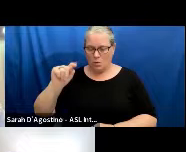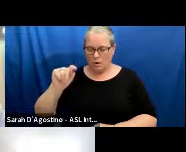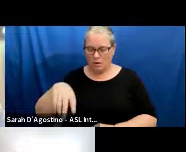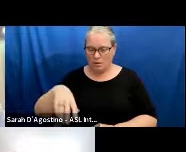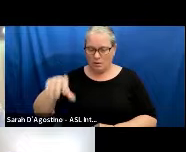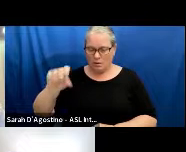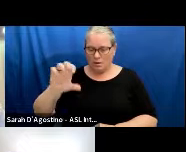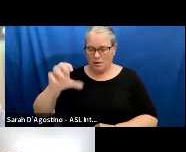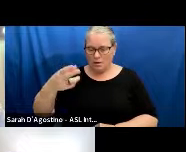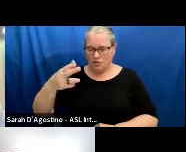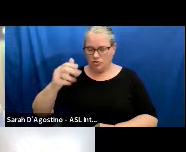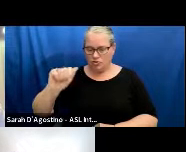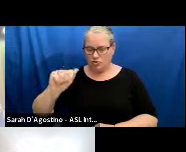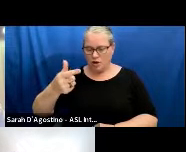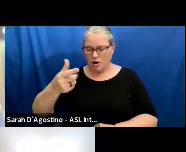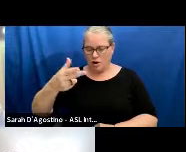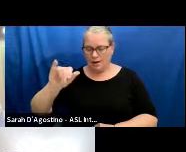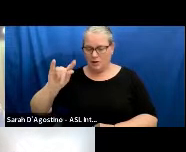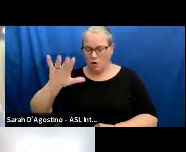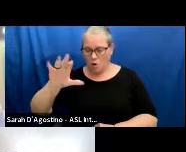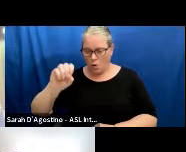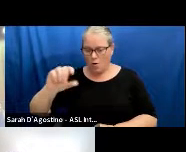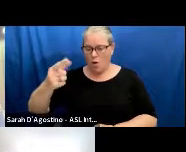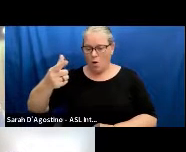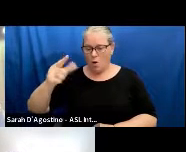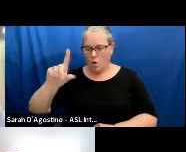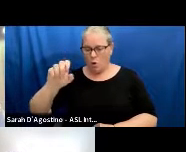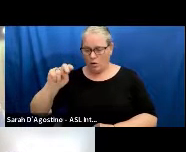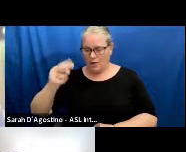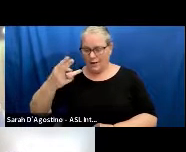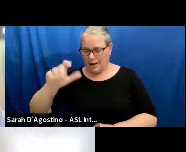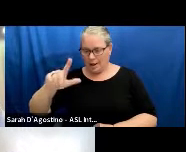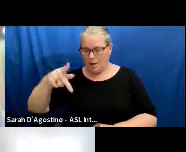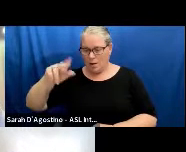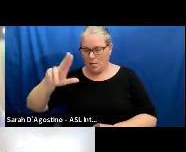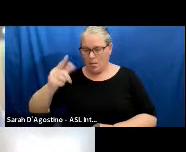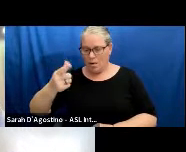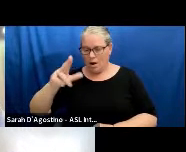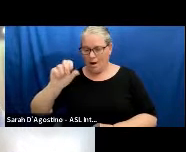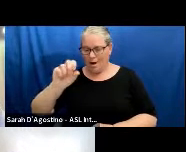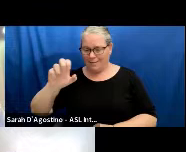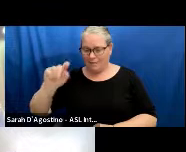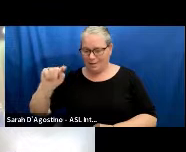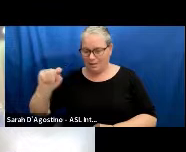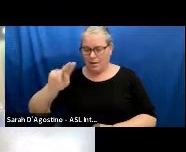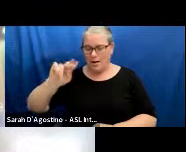monk and lenape peoples who have stewarded this land throughout the generations we thank them for